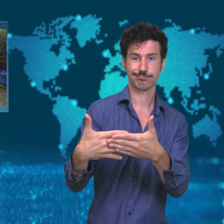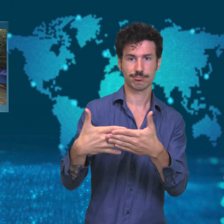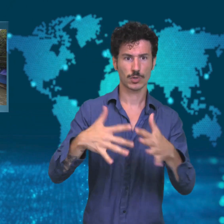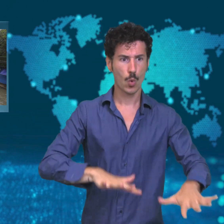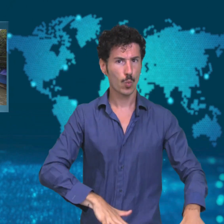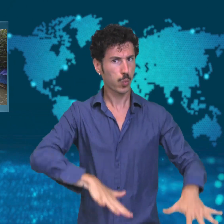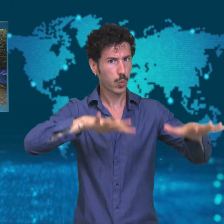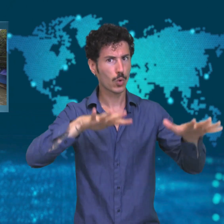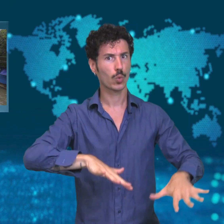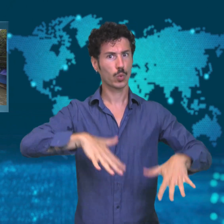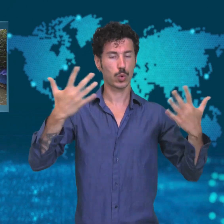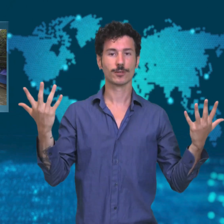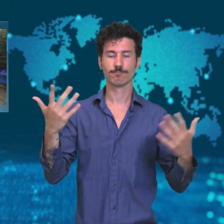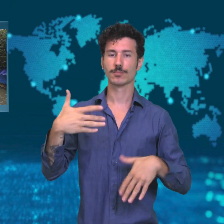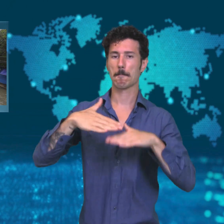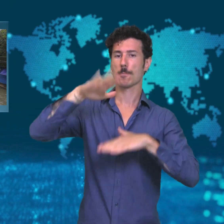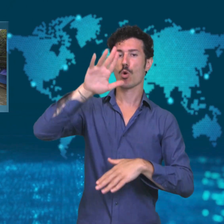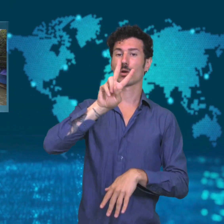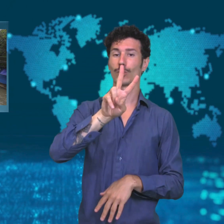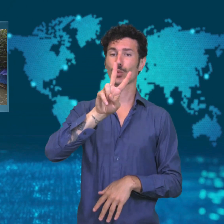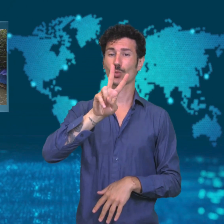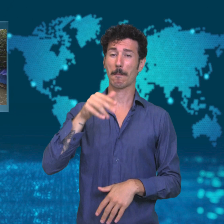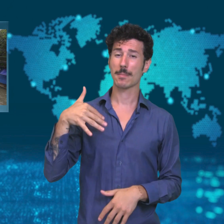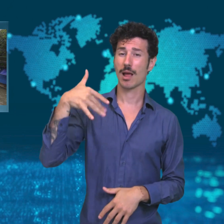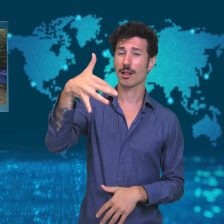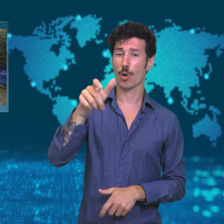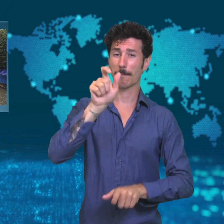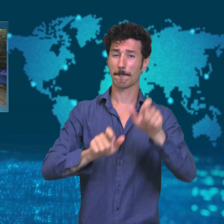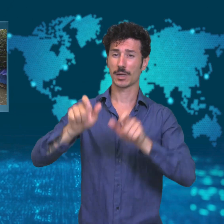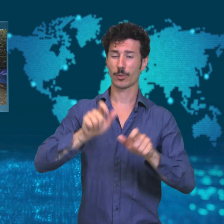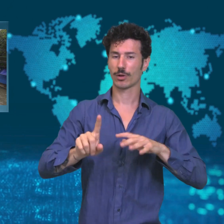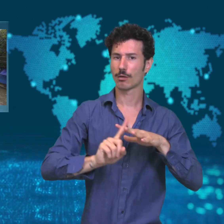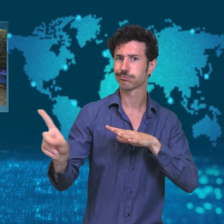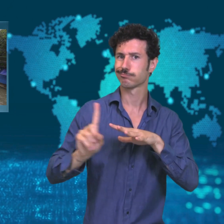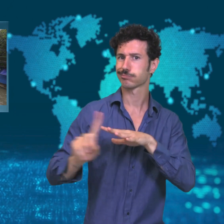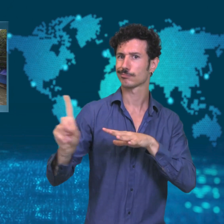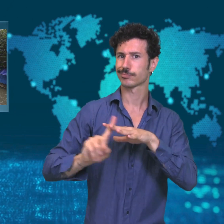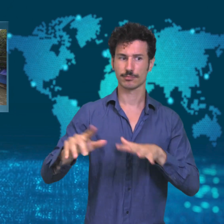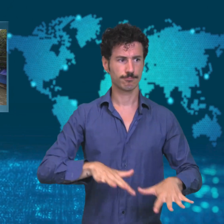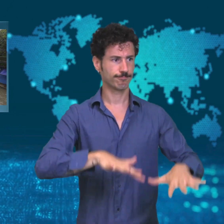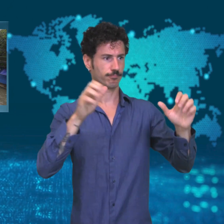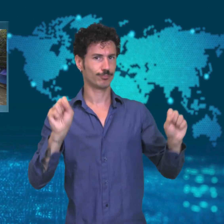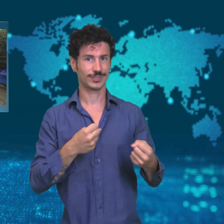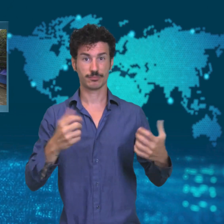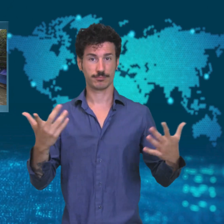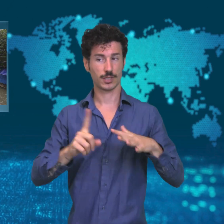Over 2 million people in northeastern India have sought